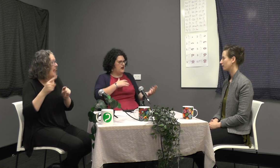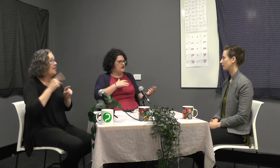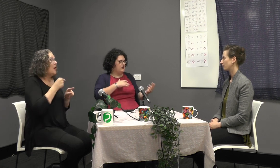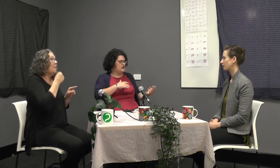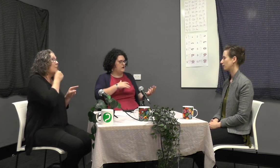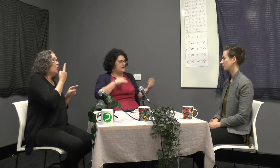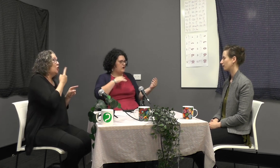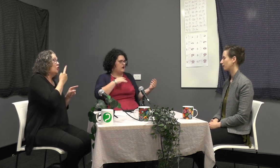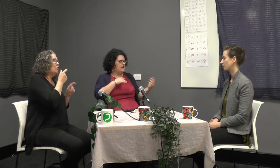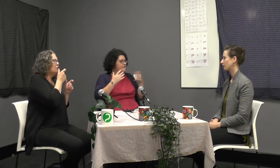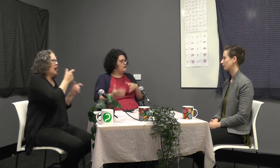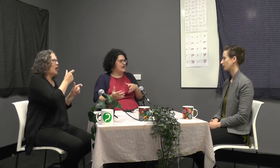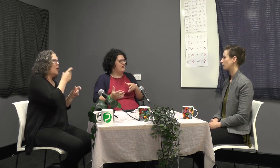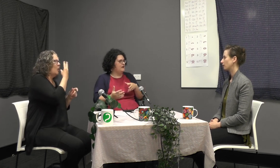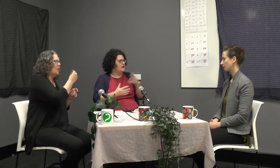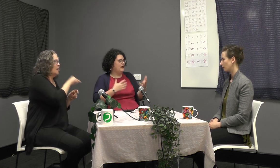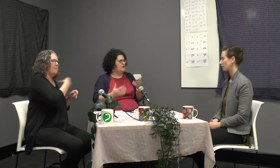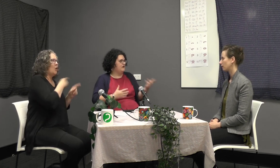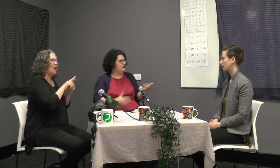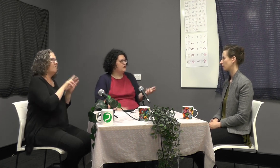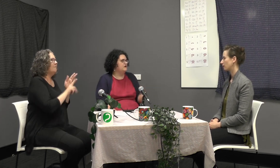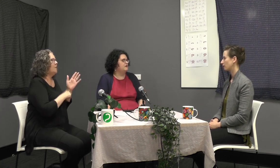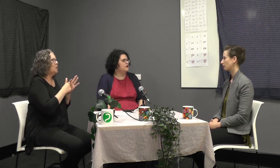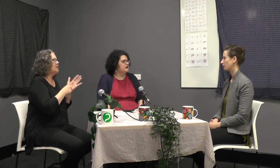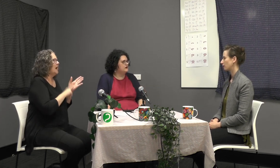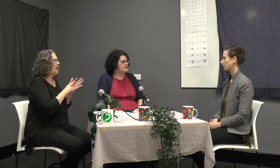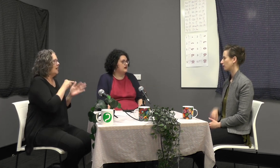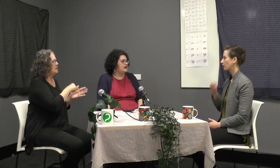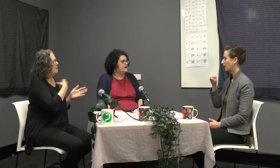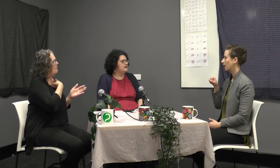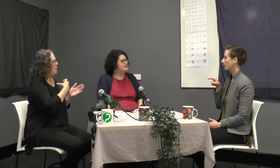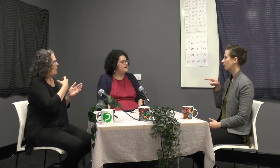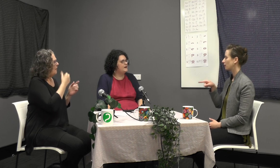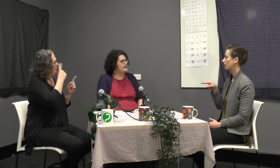And then The Boy Who Cried Wolf is more a folktale that people might’ve been familiar with before the study.